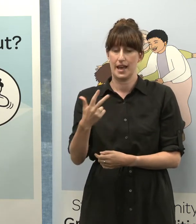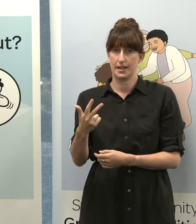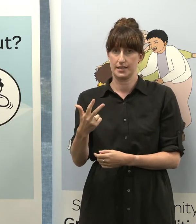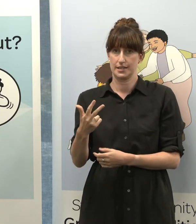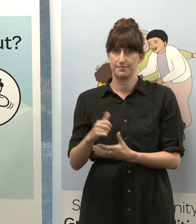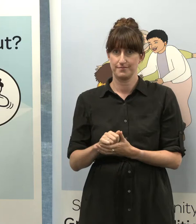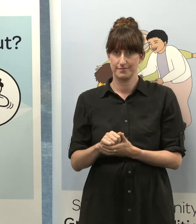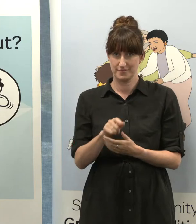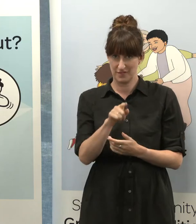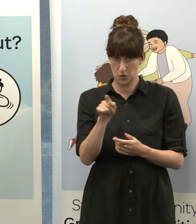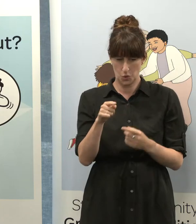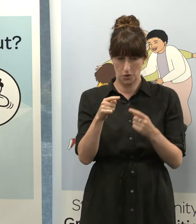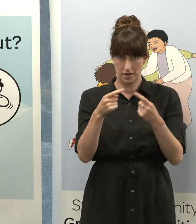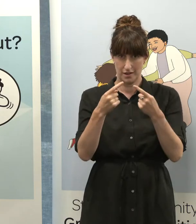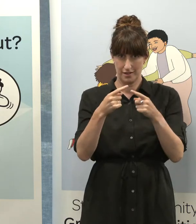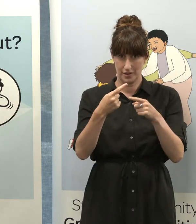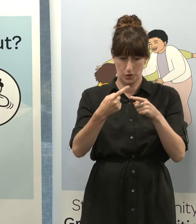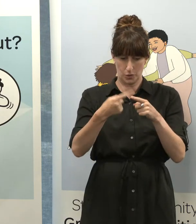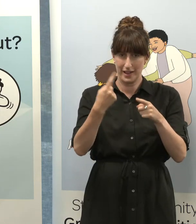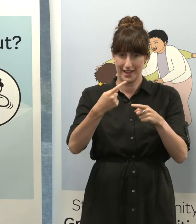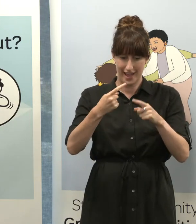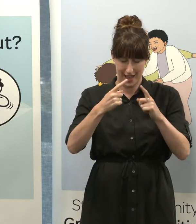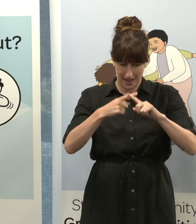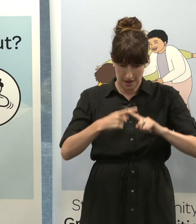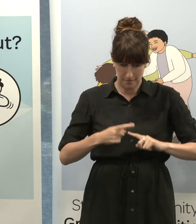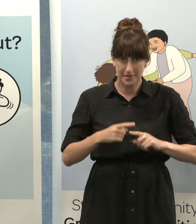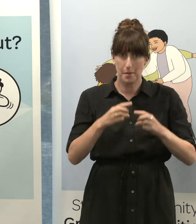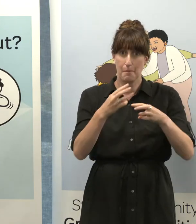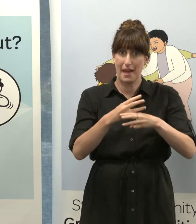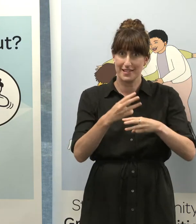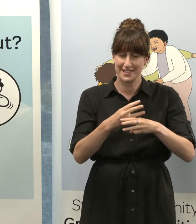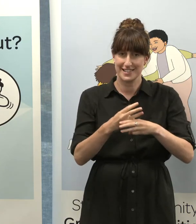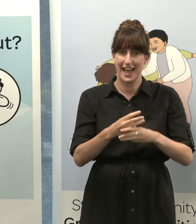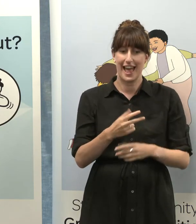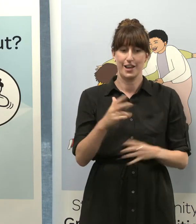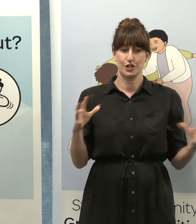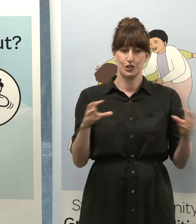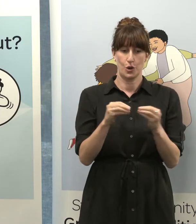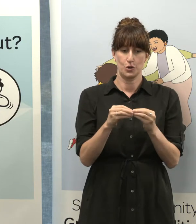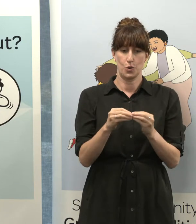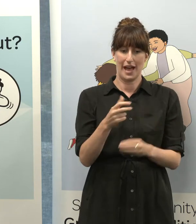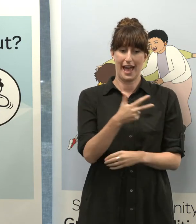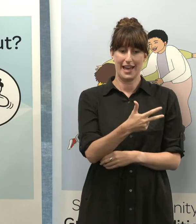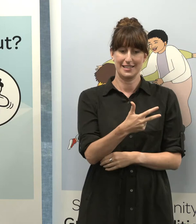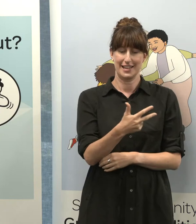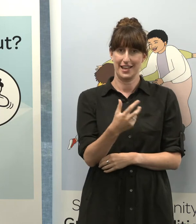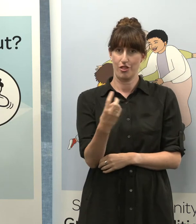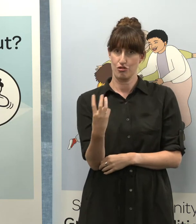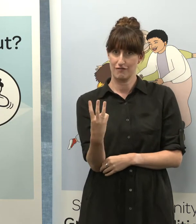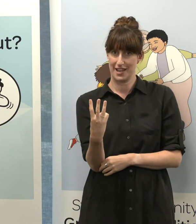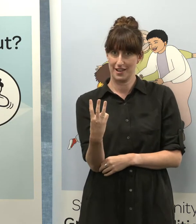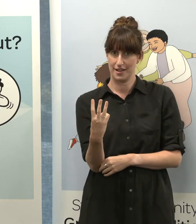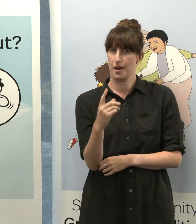death or they happened to have COVID-19. As of today, that number is 48. If you are quick with maths,